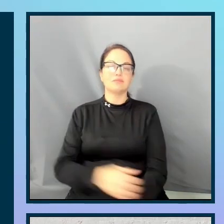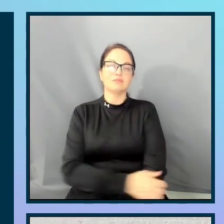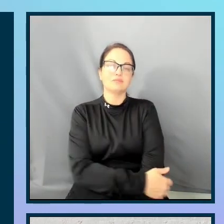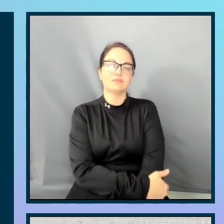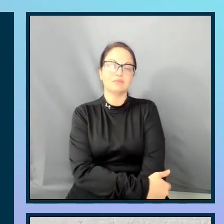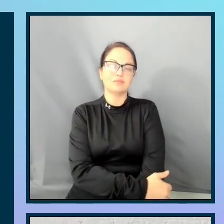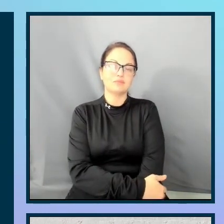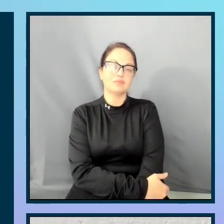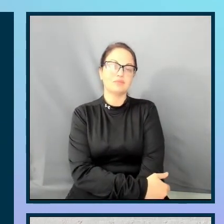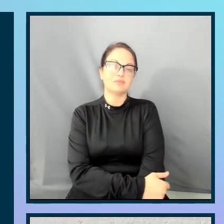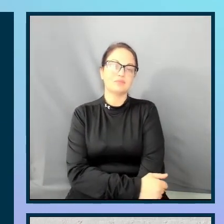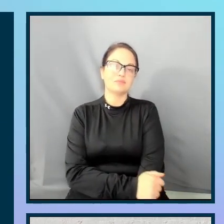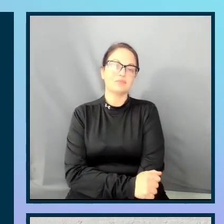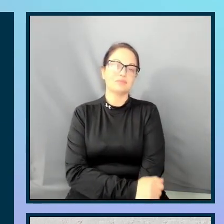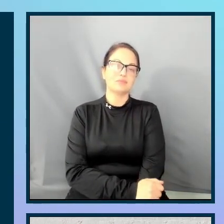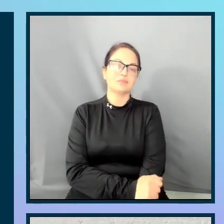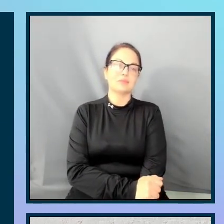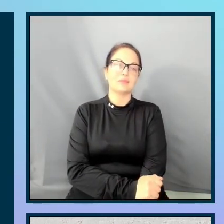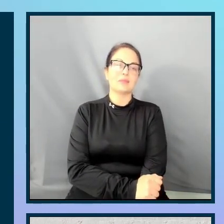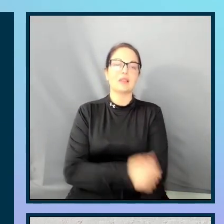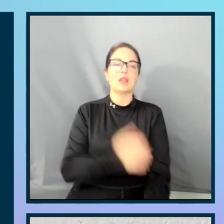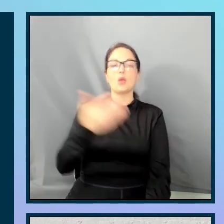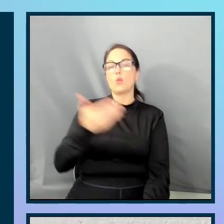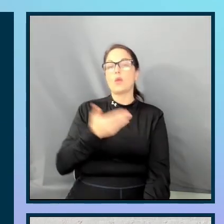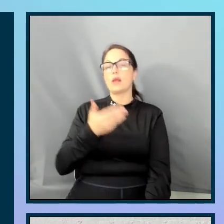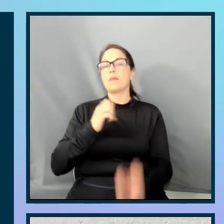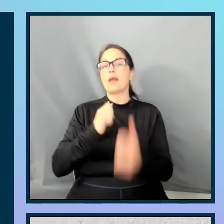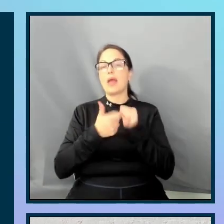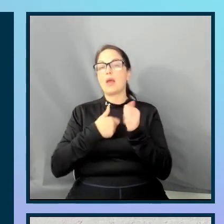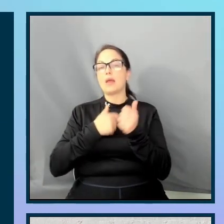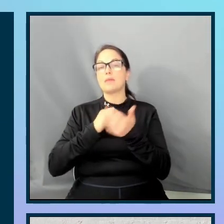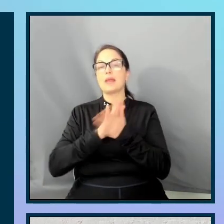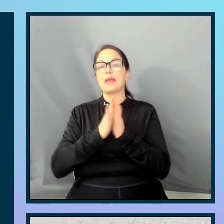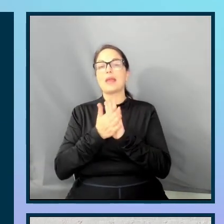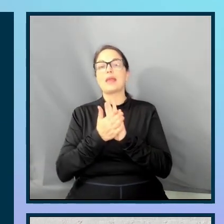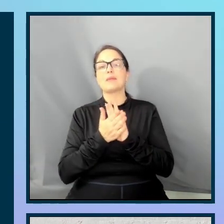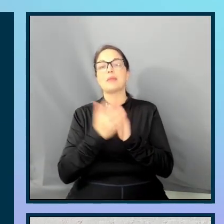Welcome to my talk on how I became an accidental accessibility evangelist.